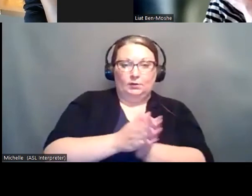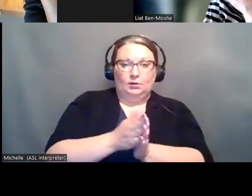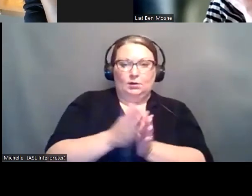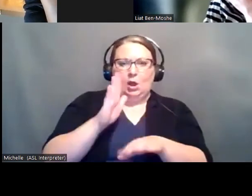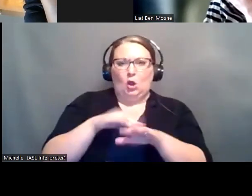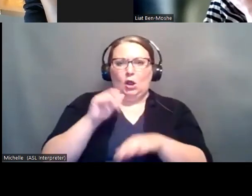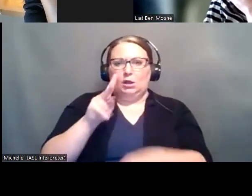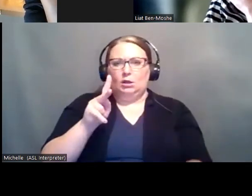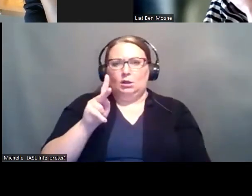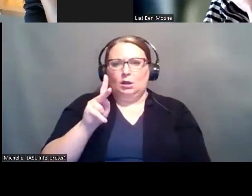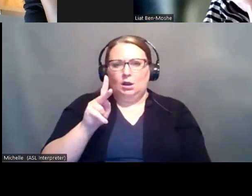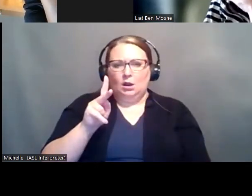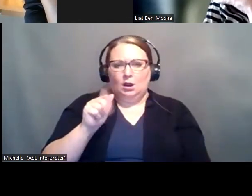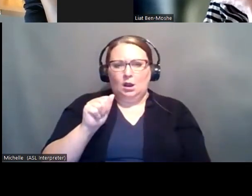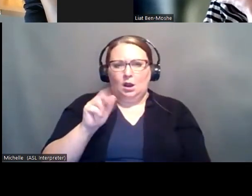would you like to ask a question?